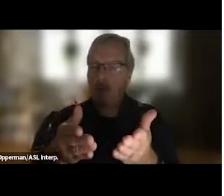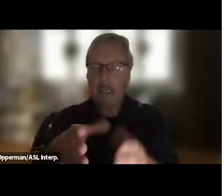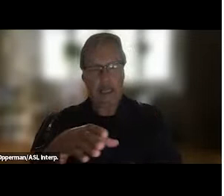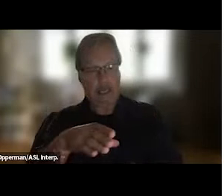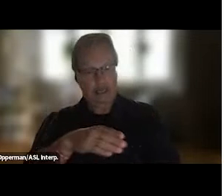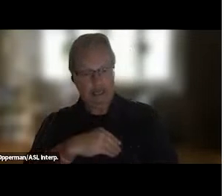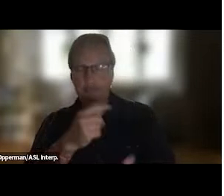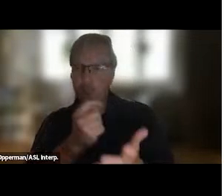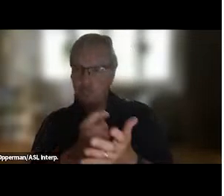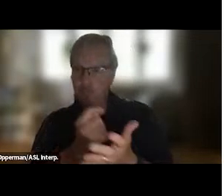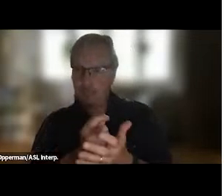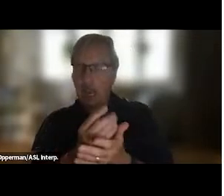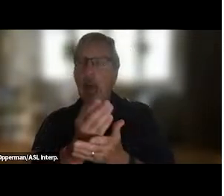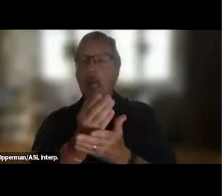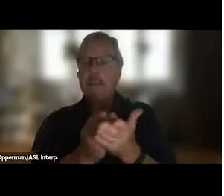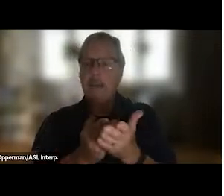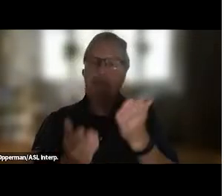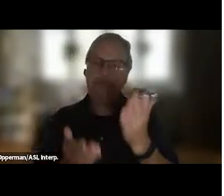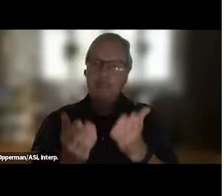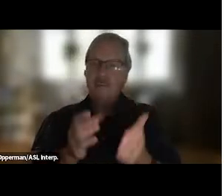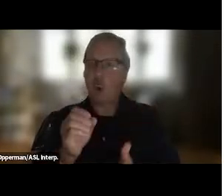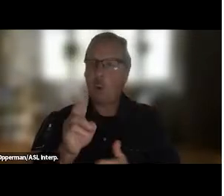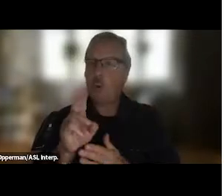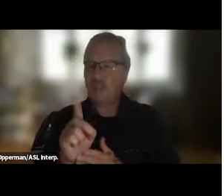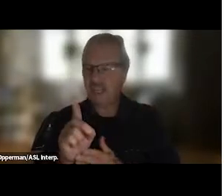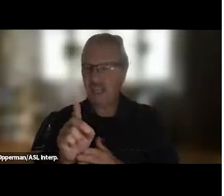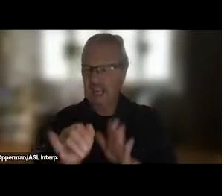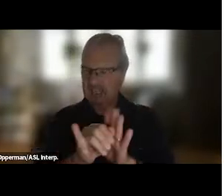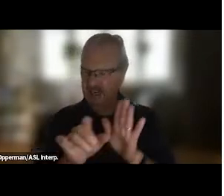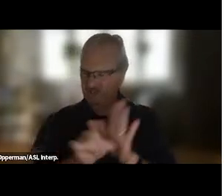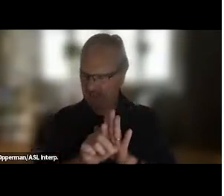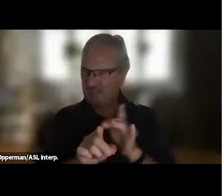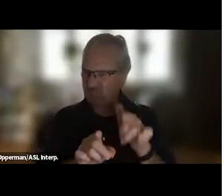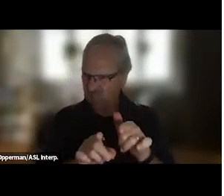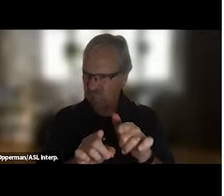Some folks may be having an OUD as identified at their initial screen